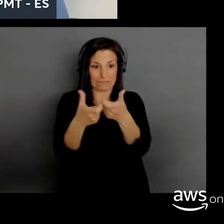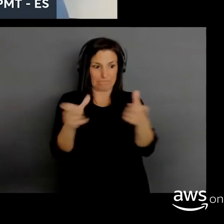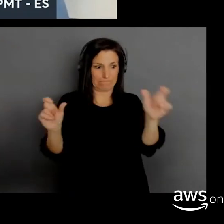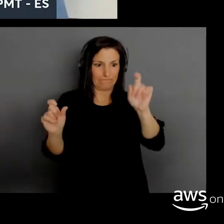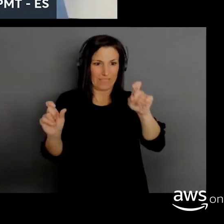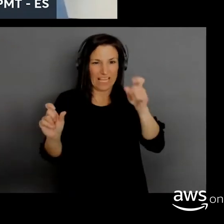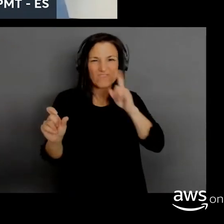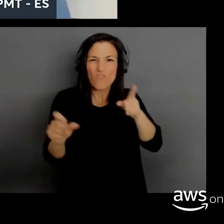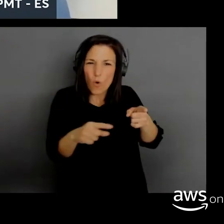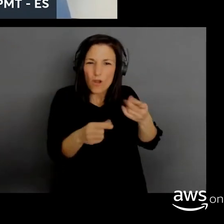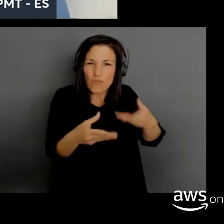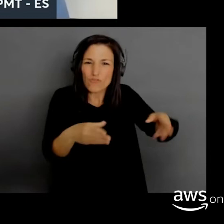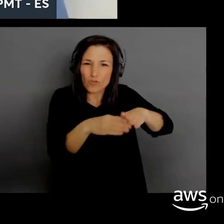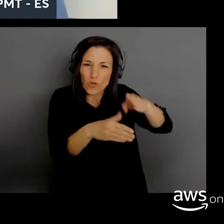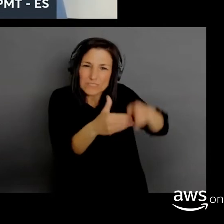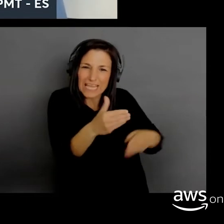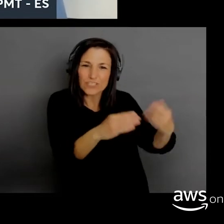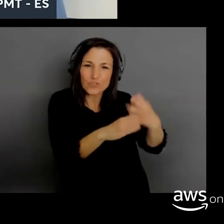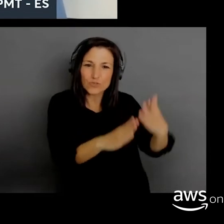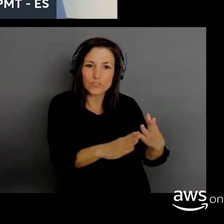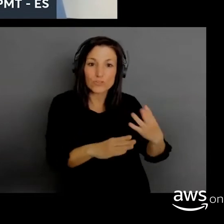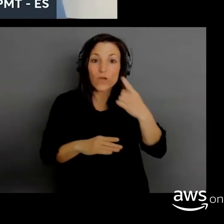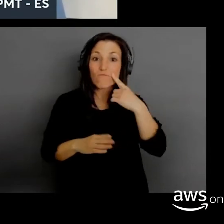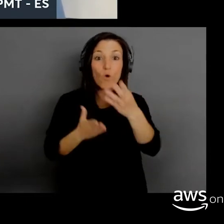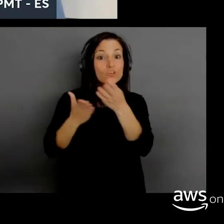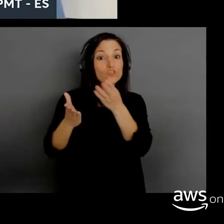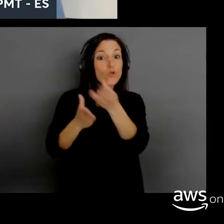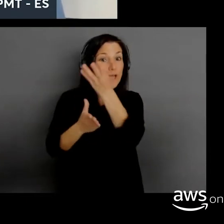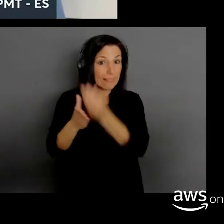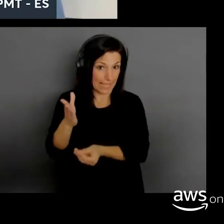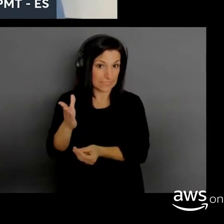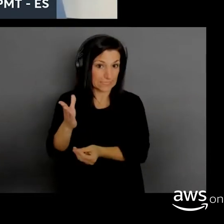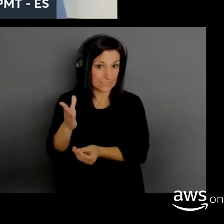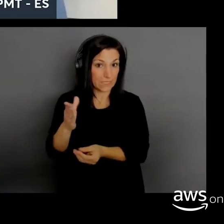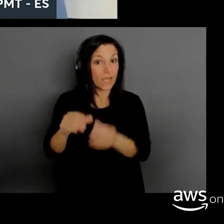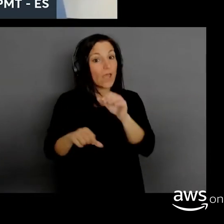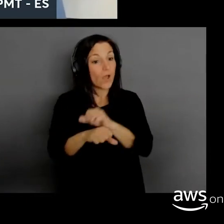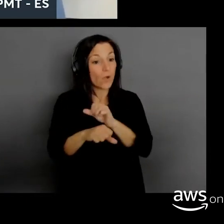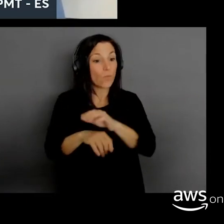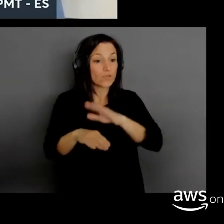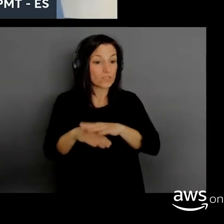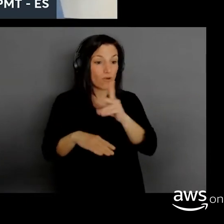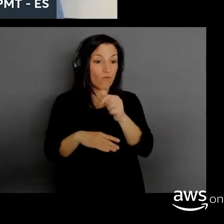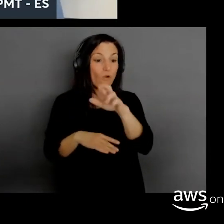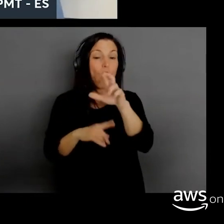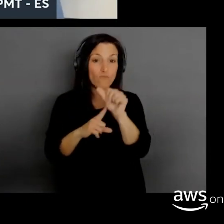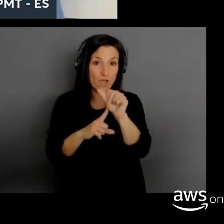With Serverless, of course it works on Aurora Global Database. And the key benefit,